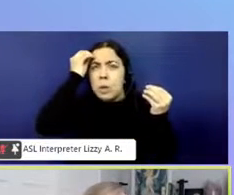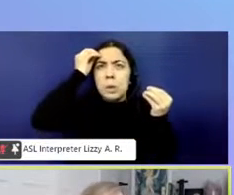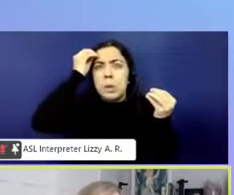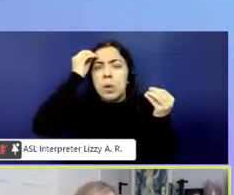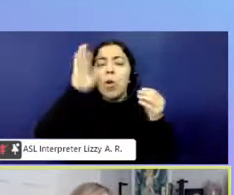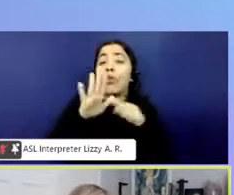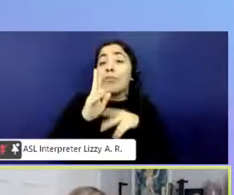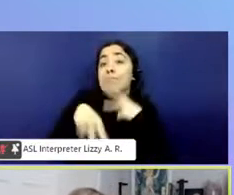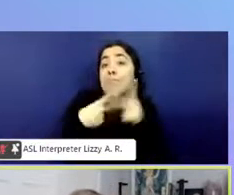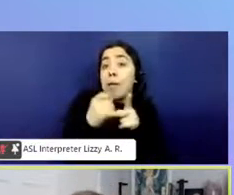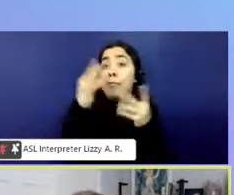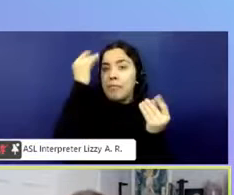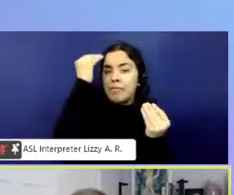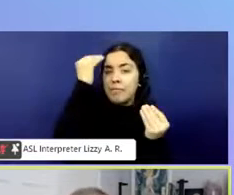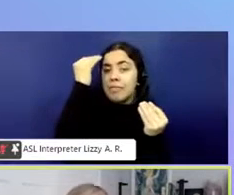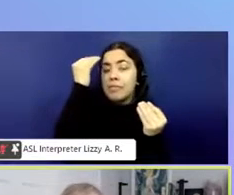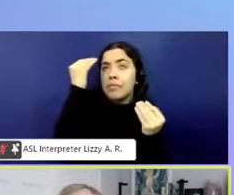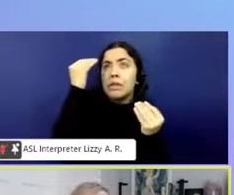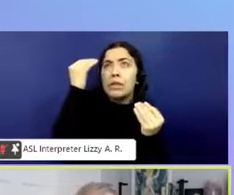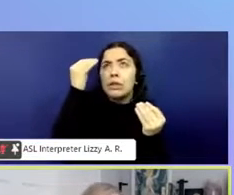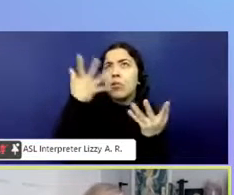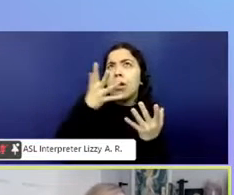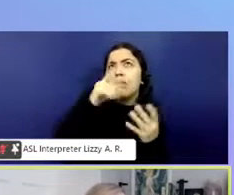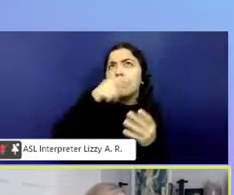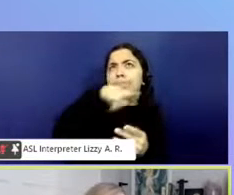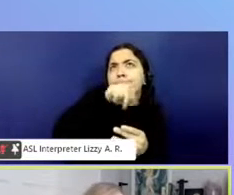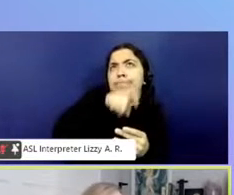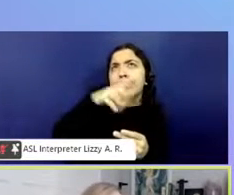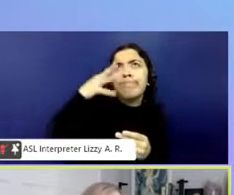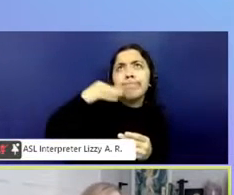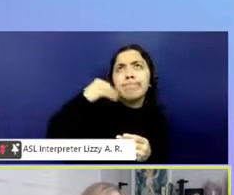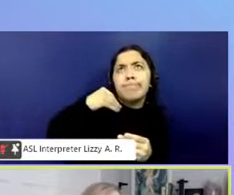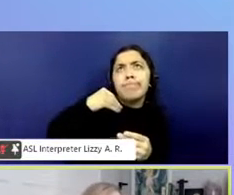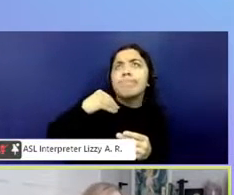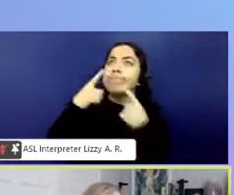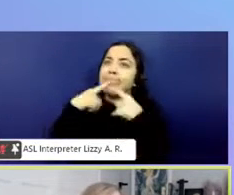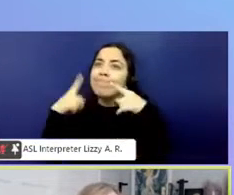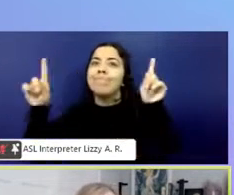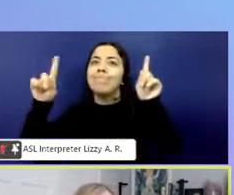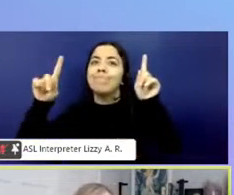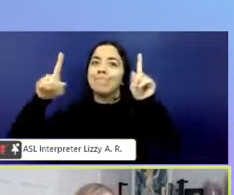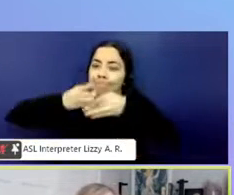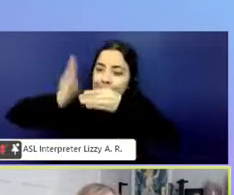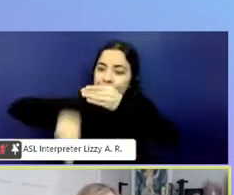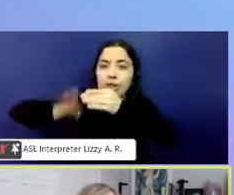so as an example if someone's ability to complete a task requires sustained